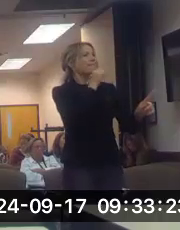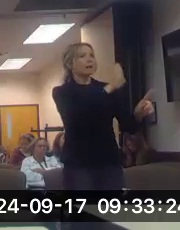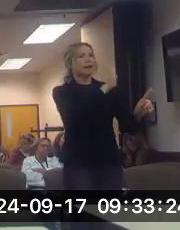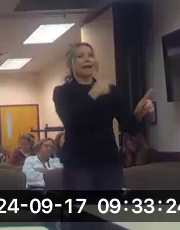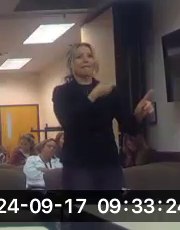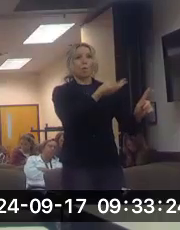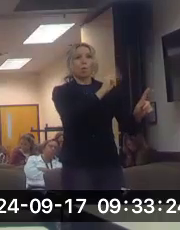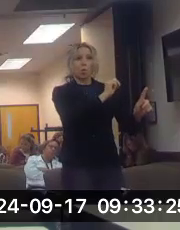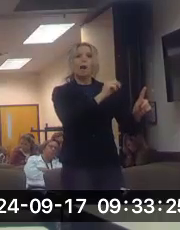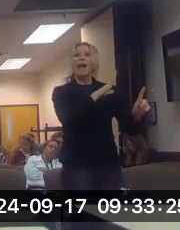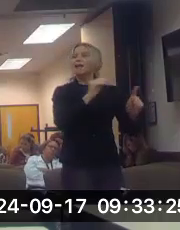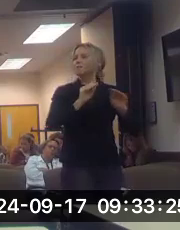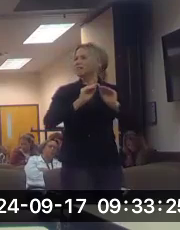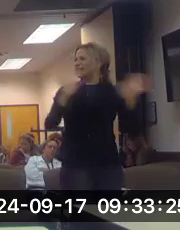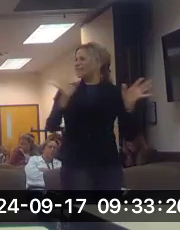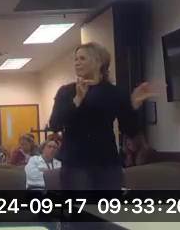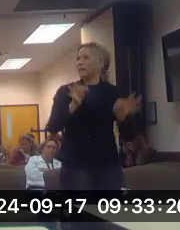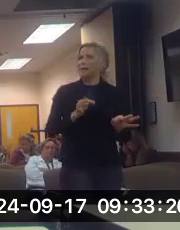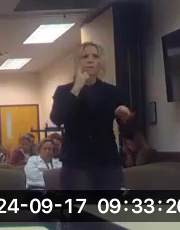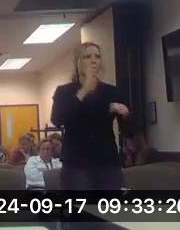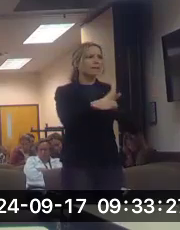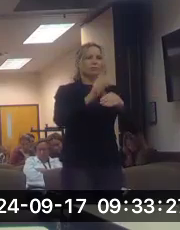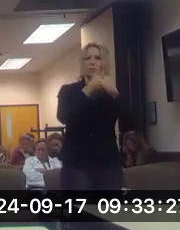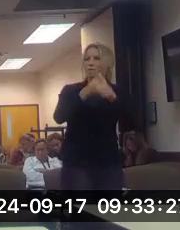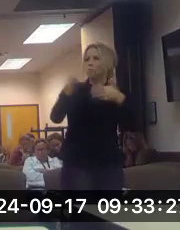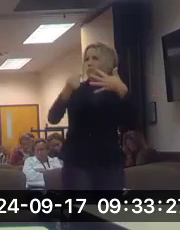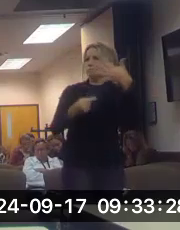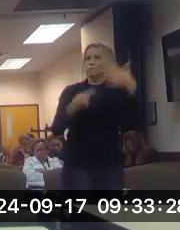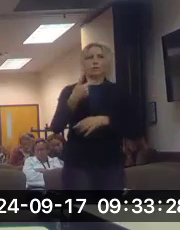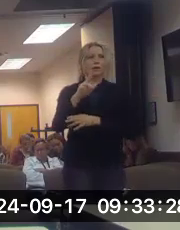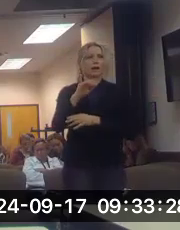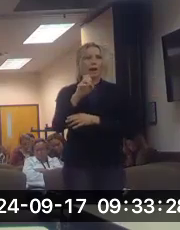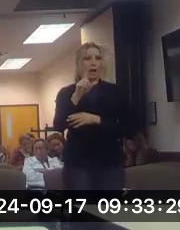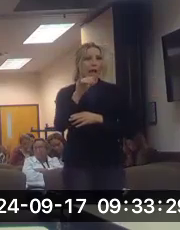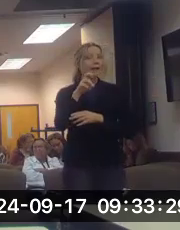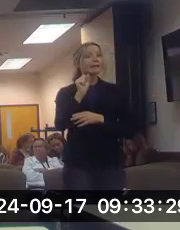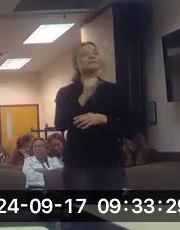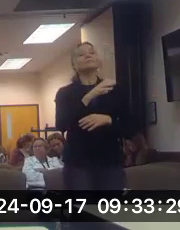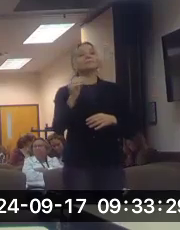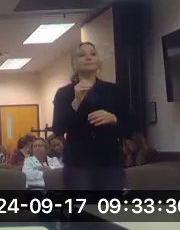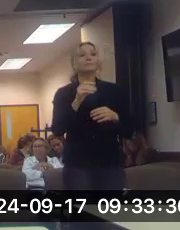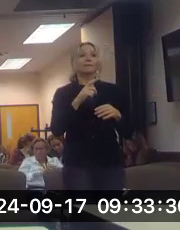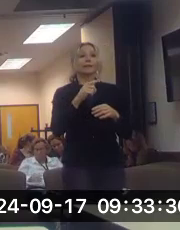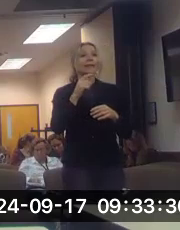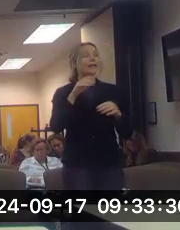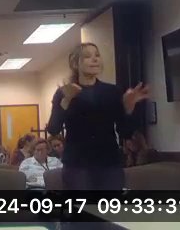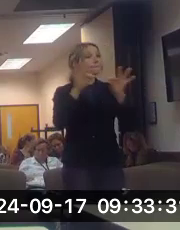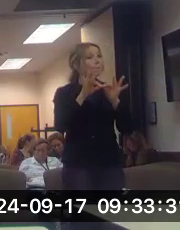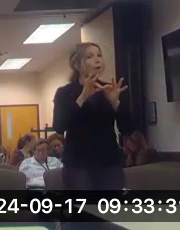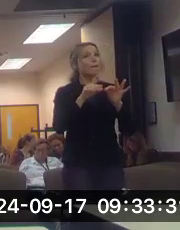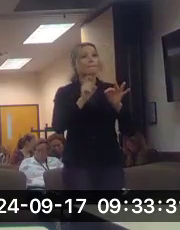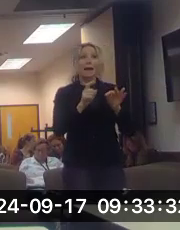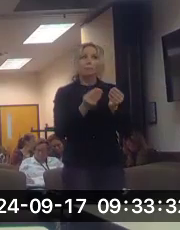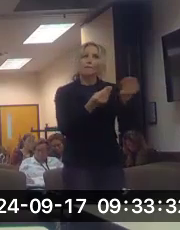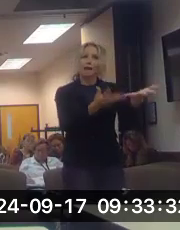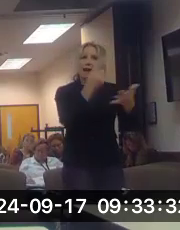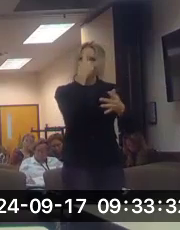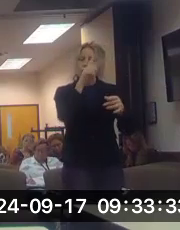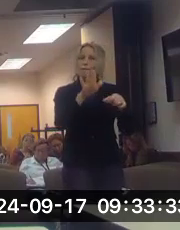Reginald Parson: However, it is crucial to ensure that these rules apply only to fully to full-time permanent employees to maintain consistency and fairness.